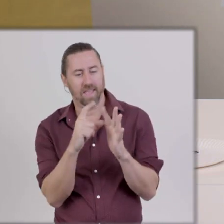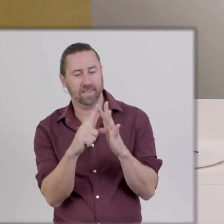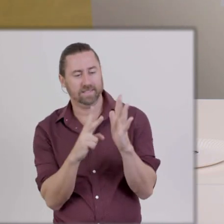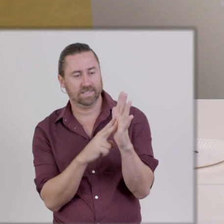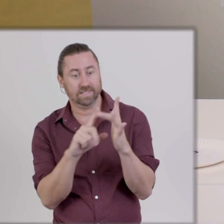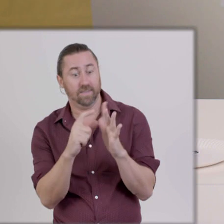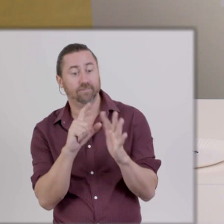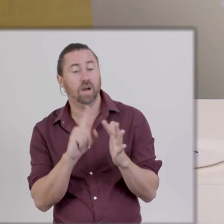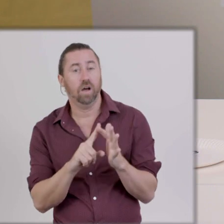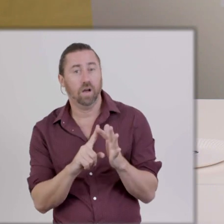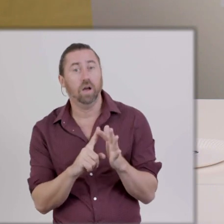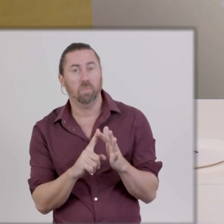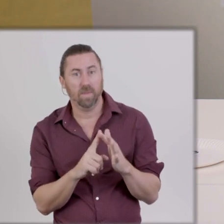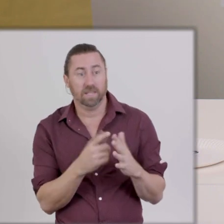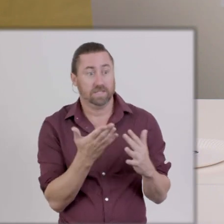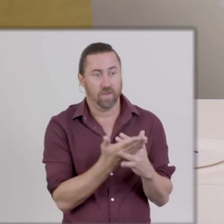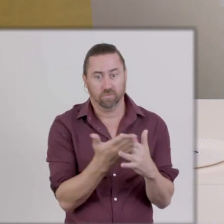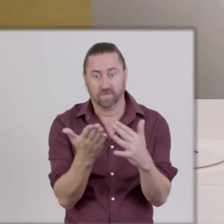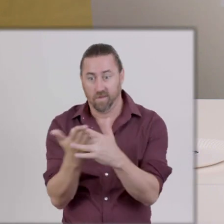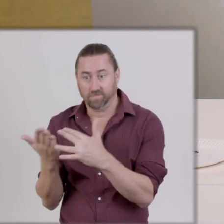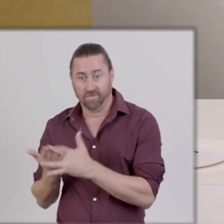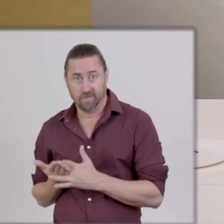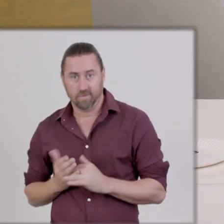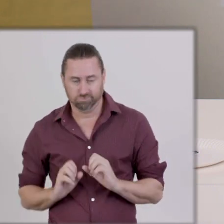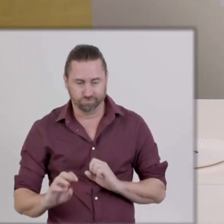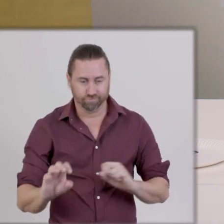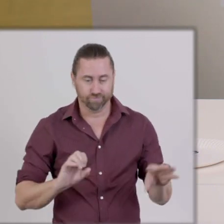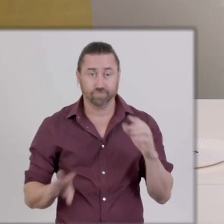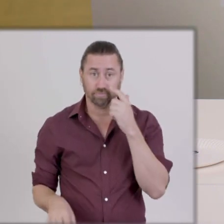Let's see if we can use our knowledge of dividing to help.